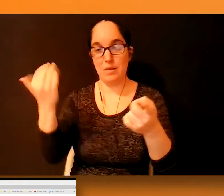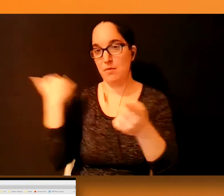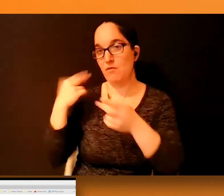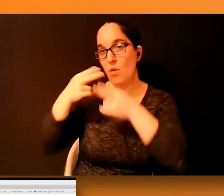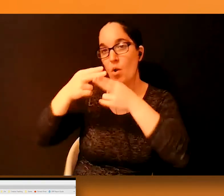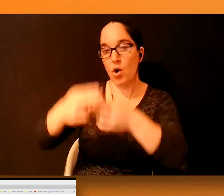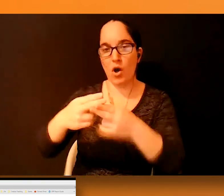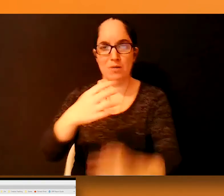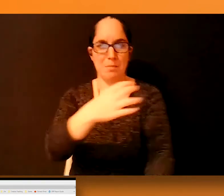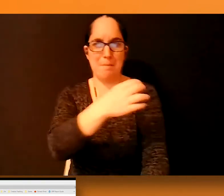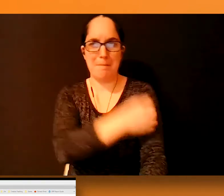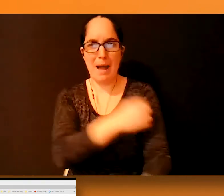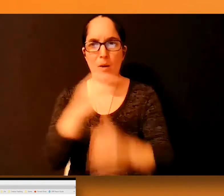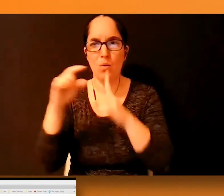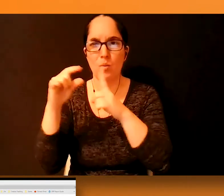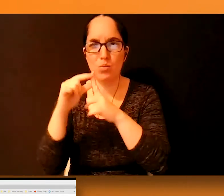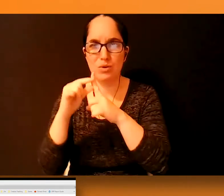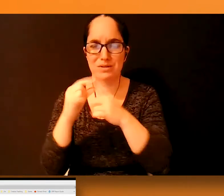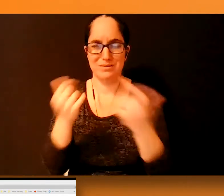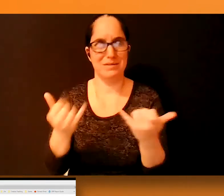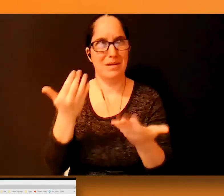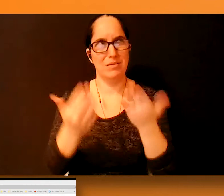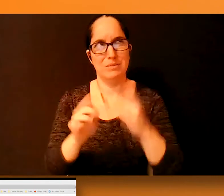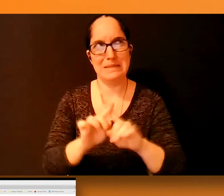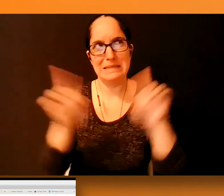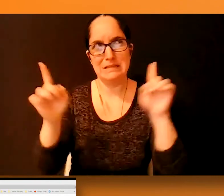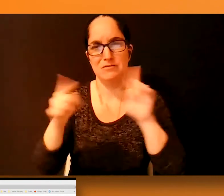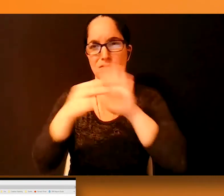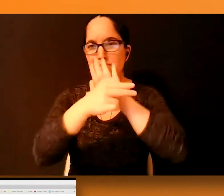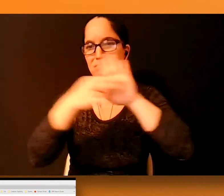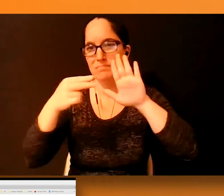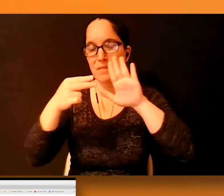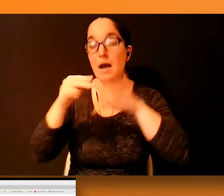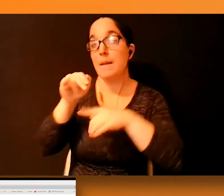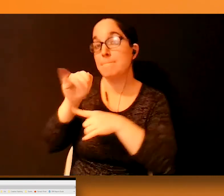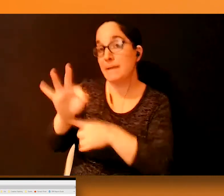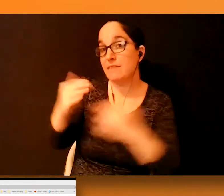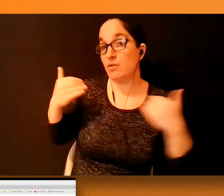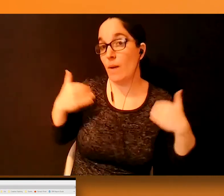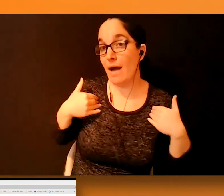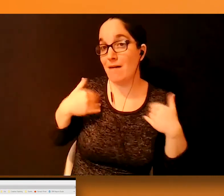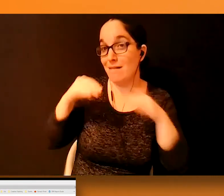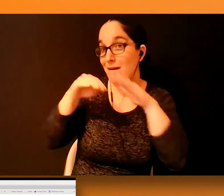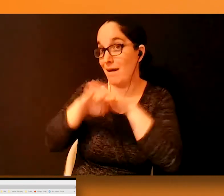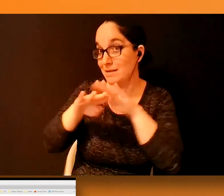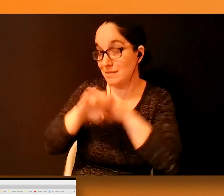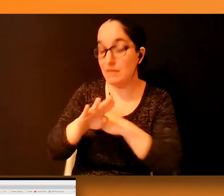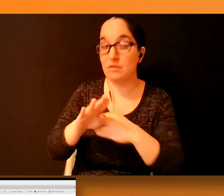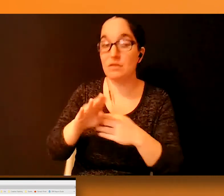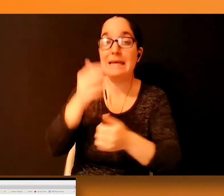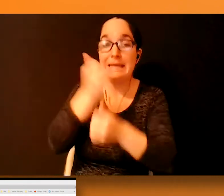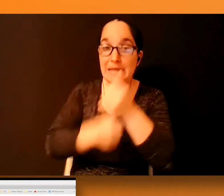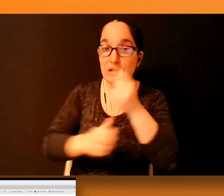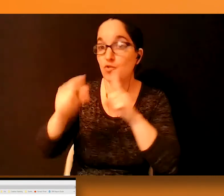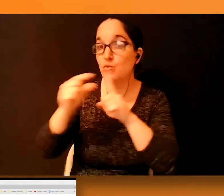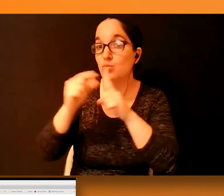They do have a whole vocabulary section. Used to be called power words or something to that effect. And if you have that part of Newsela,